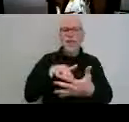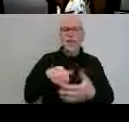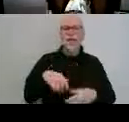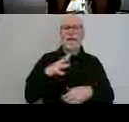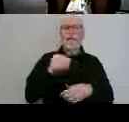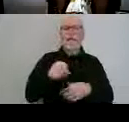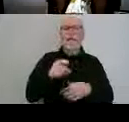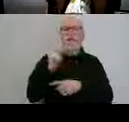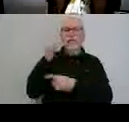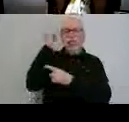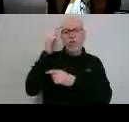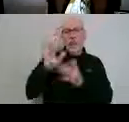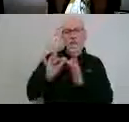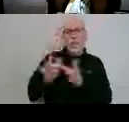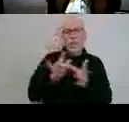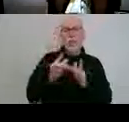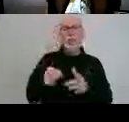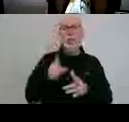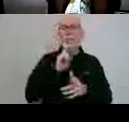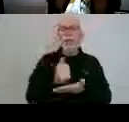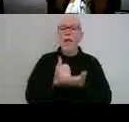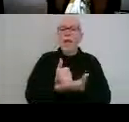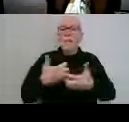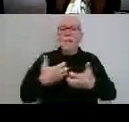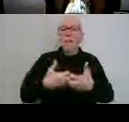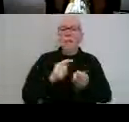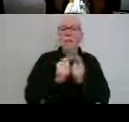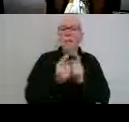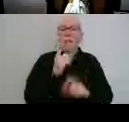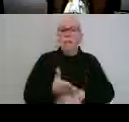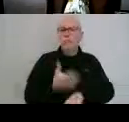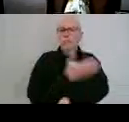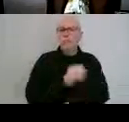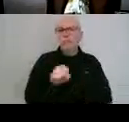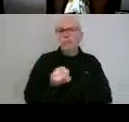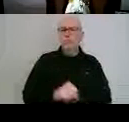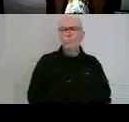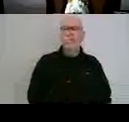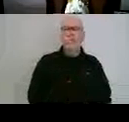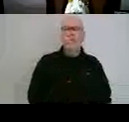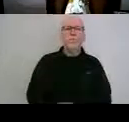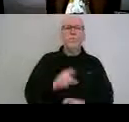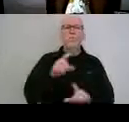and neural networks have certainly helped machine translation come a long way. These are very different things